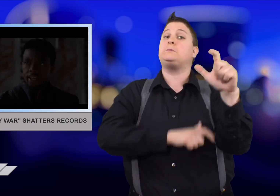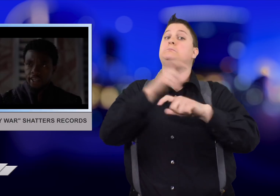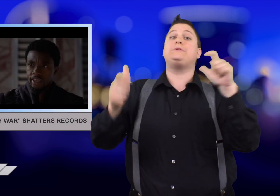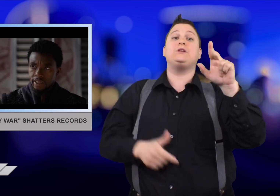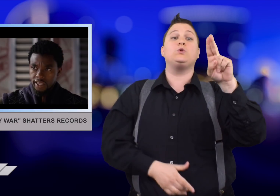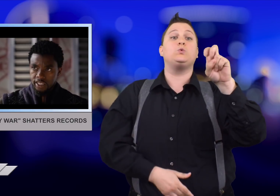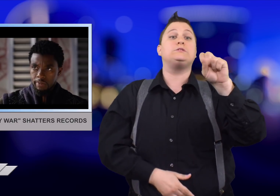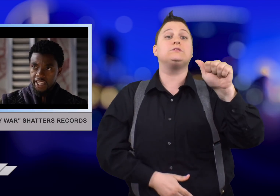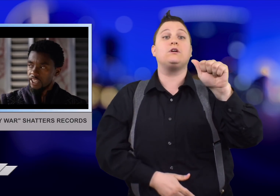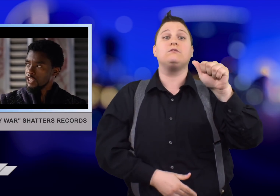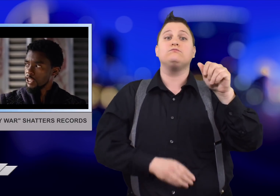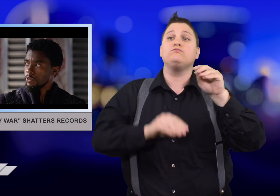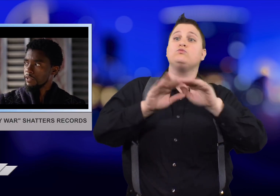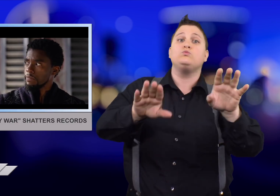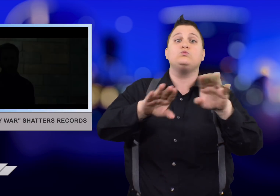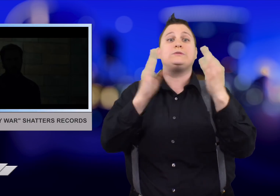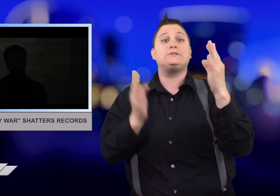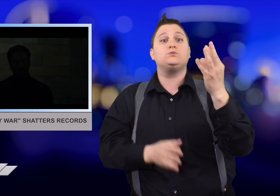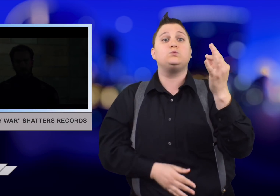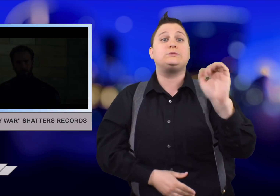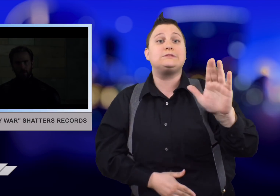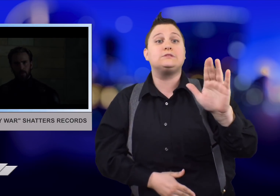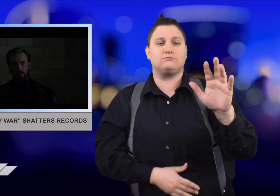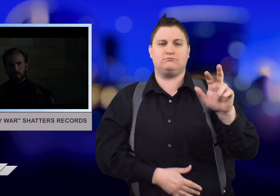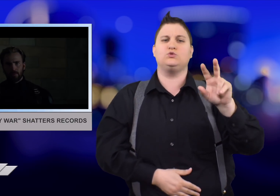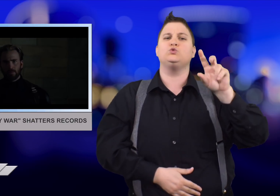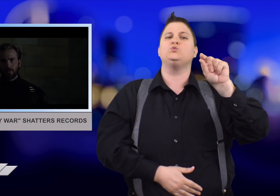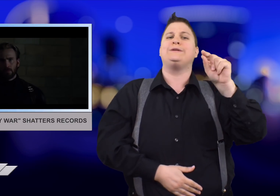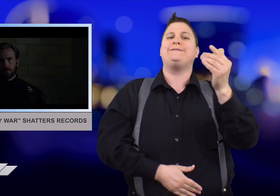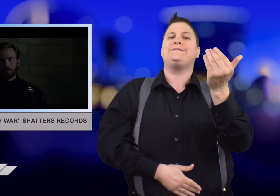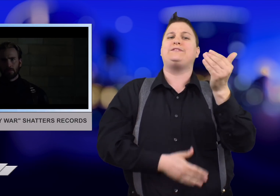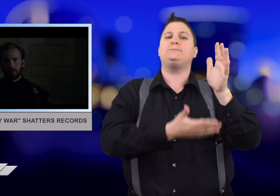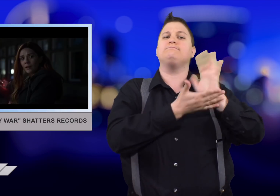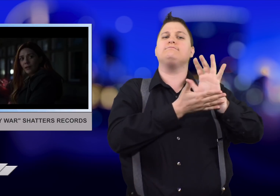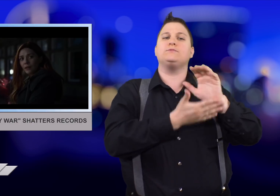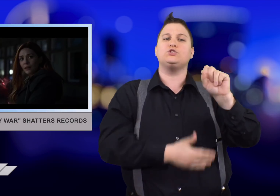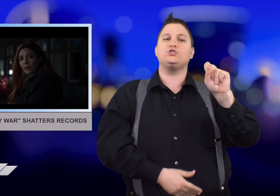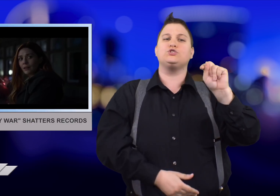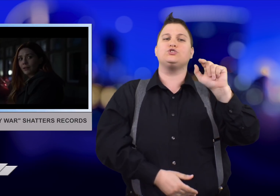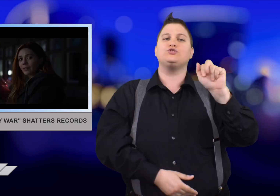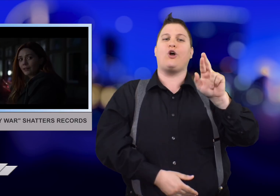That shatters a previous record for biggest US opening weekend ever, edging out 2015 "Star